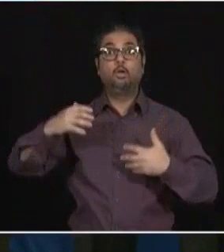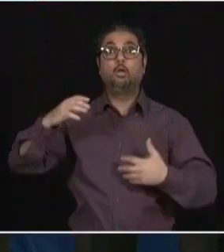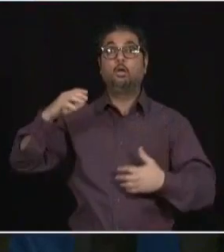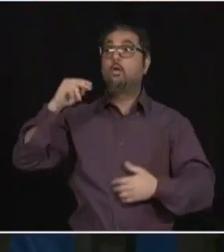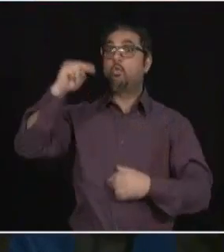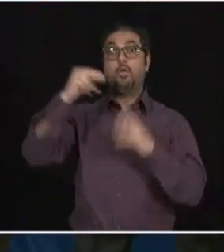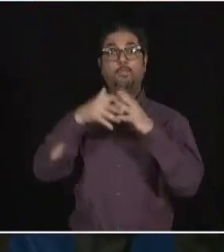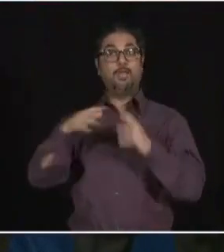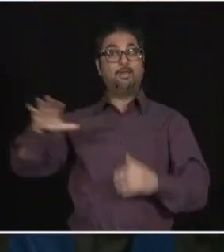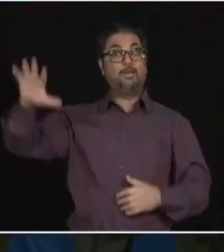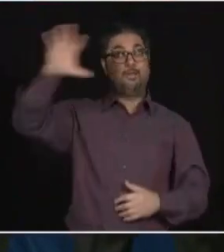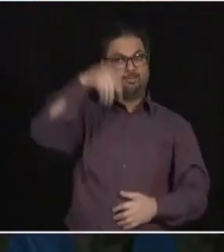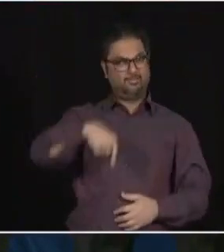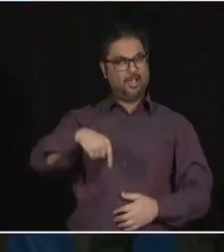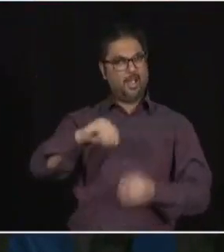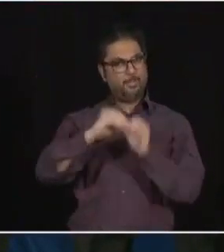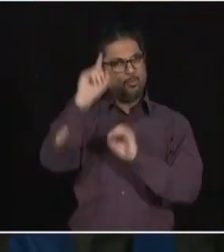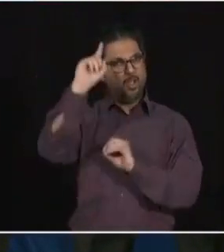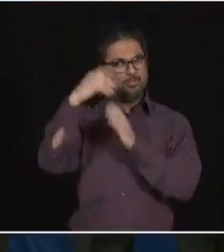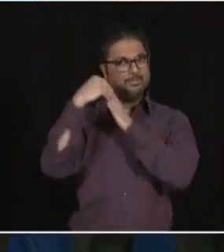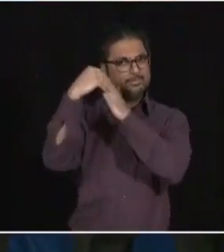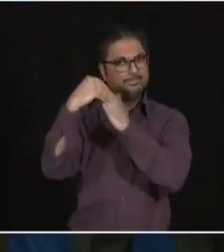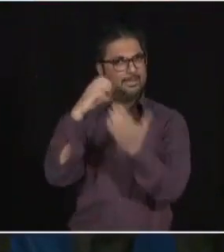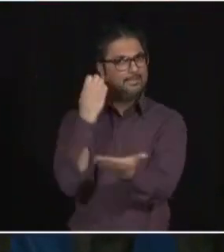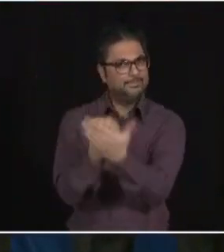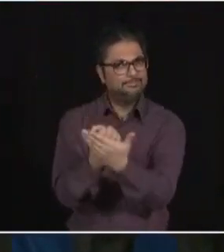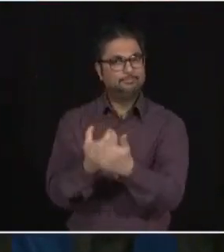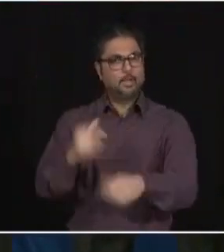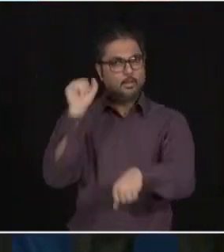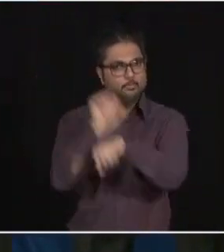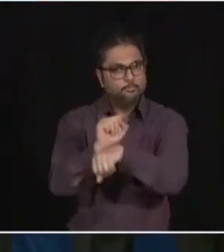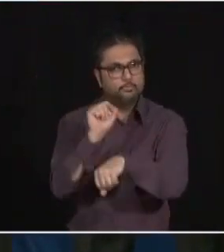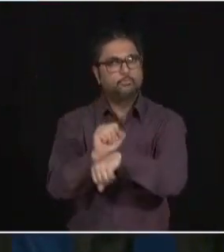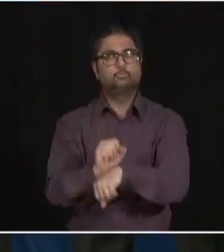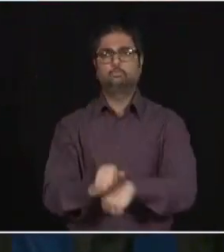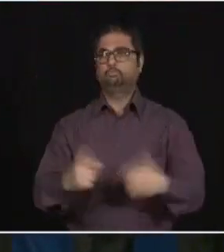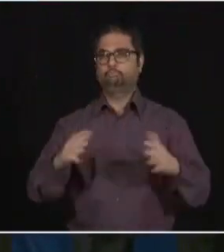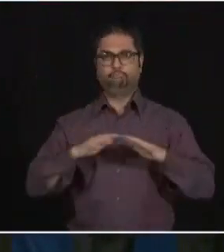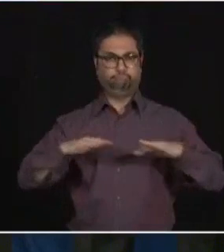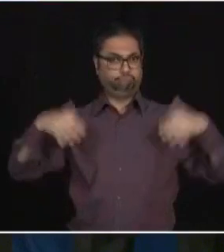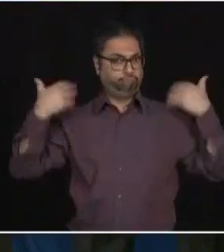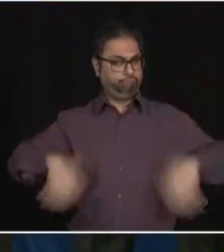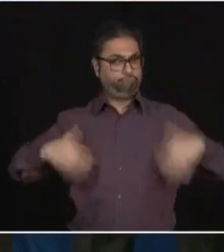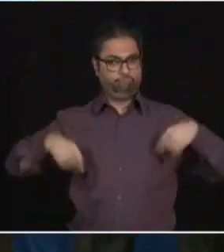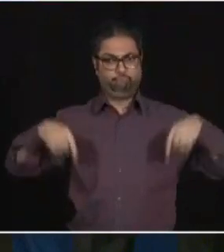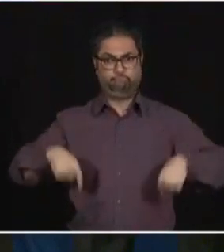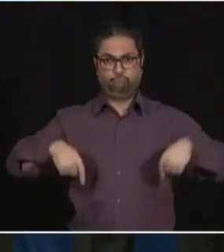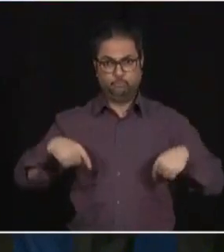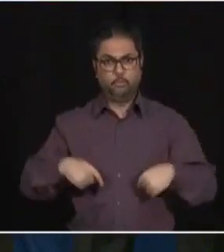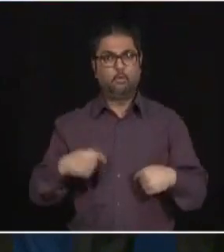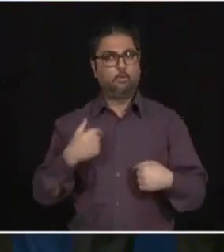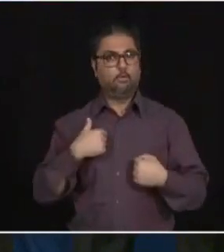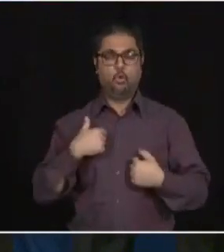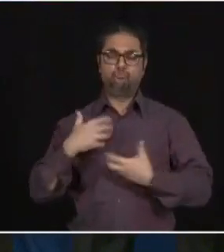creation per capita, anywhere in North America. I'm confident. I'm confident, with the people